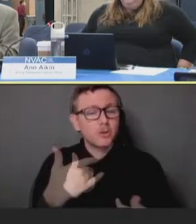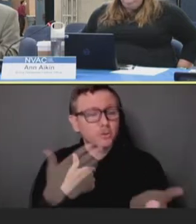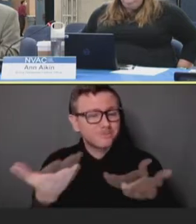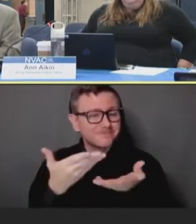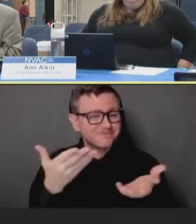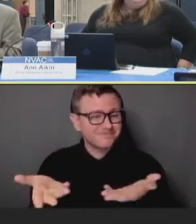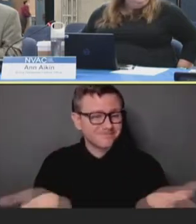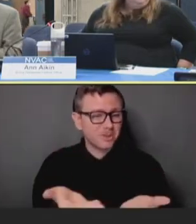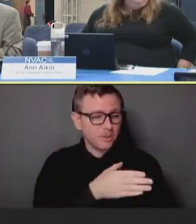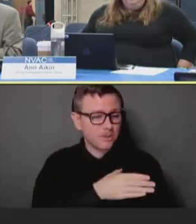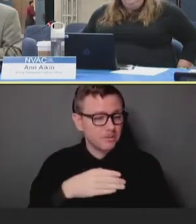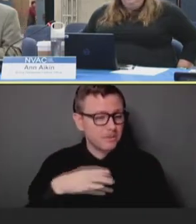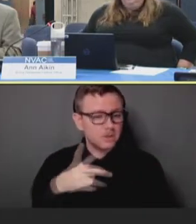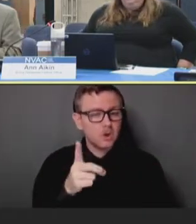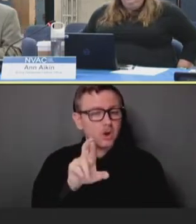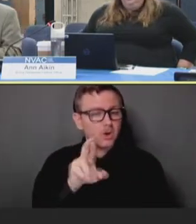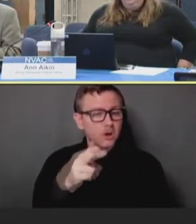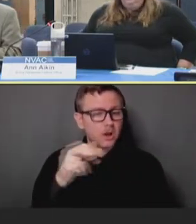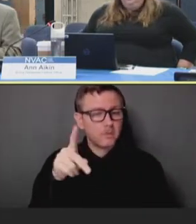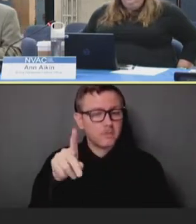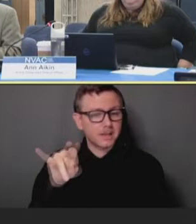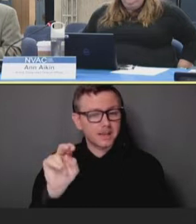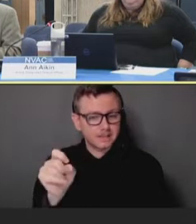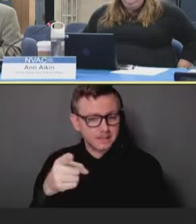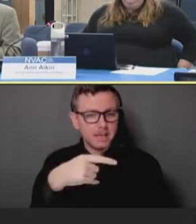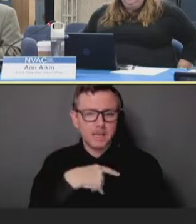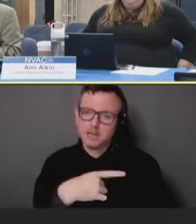Dr. Hopkins who remains a guiding force for NVAC.